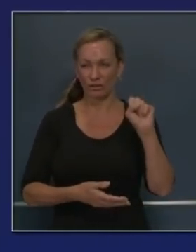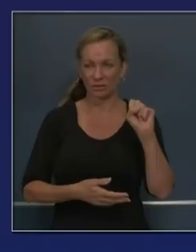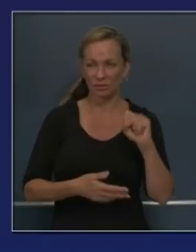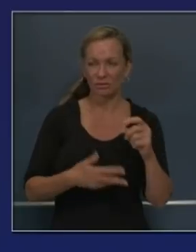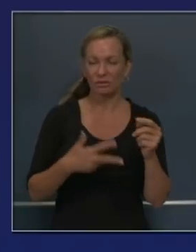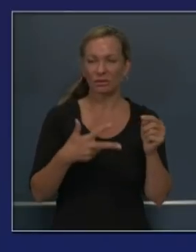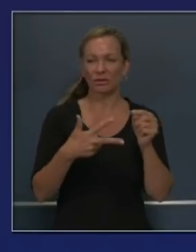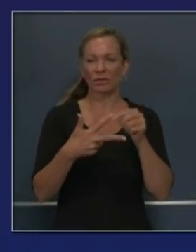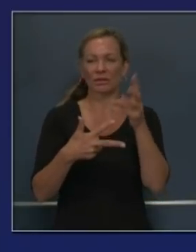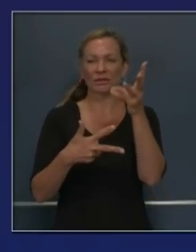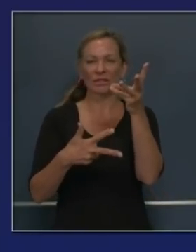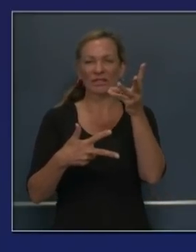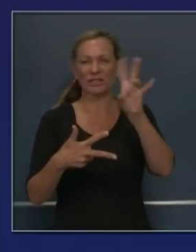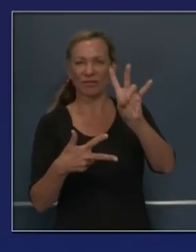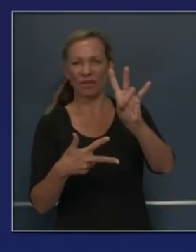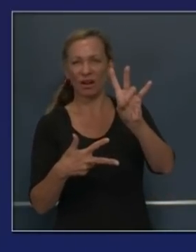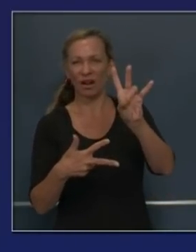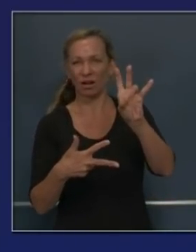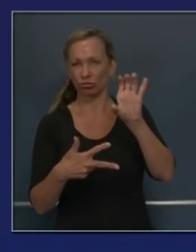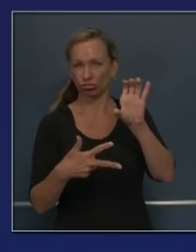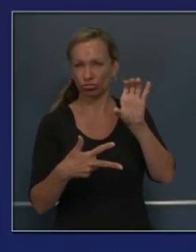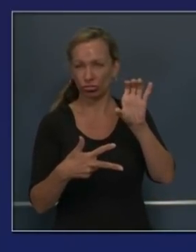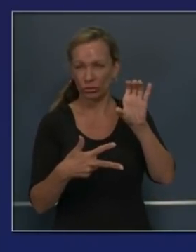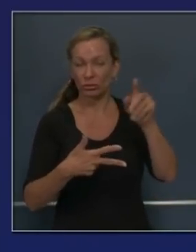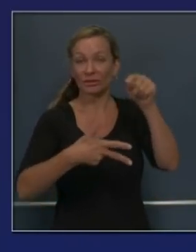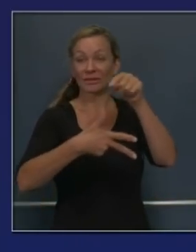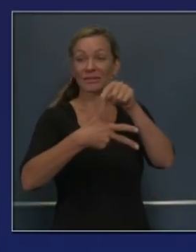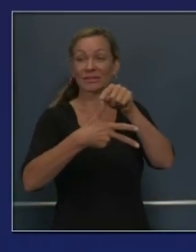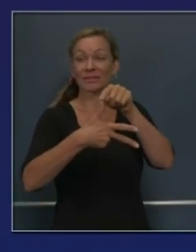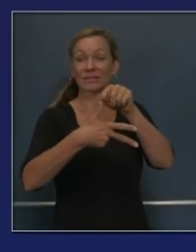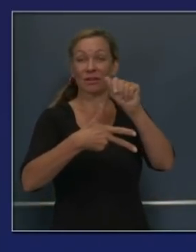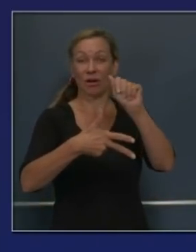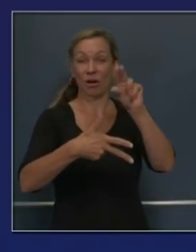ZERO PERCENT.